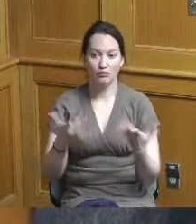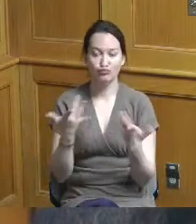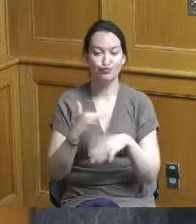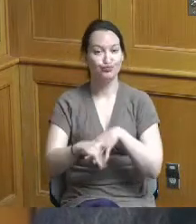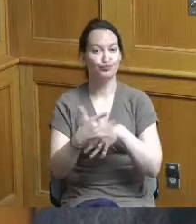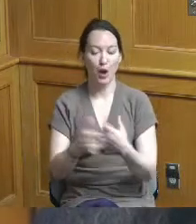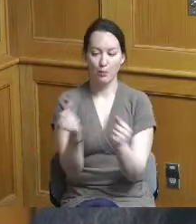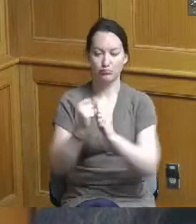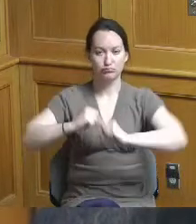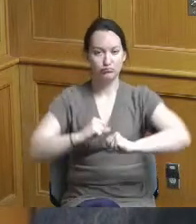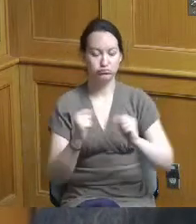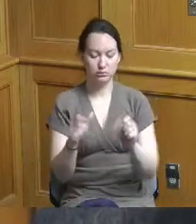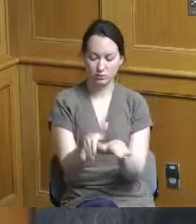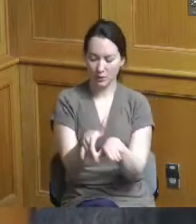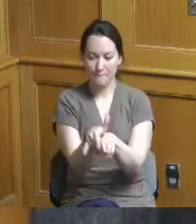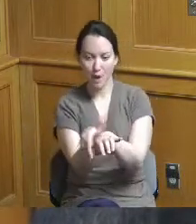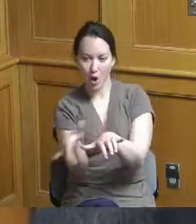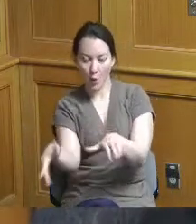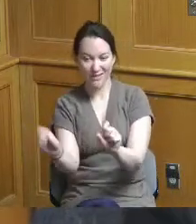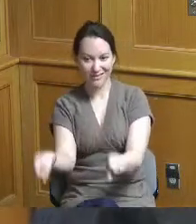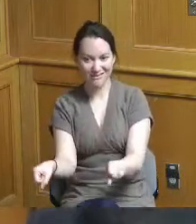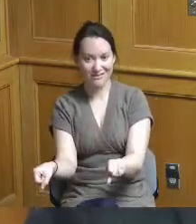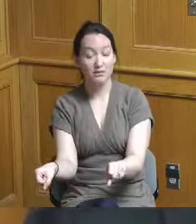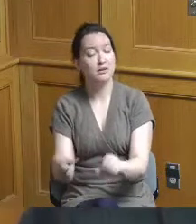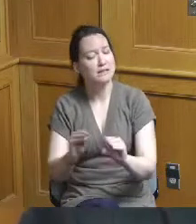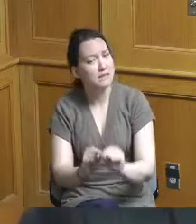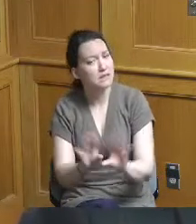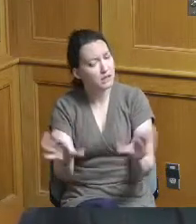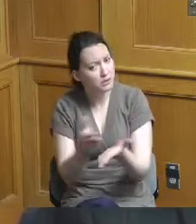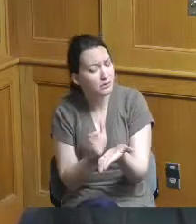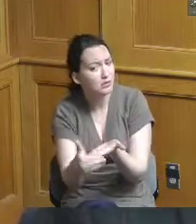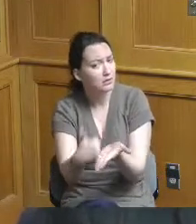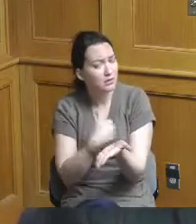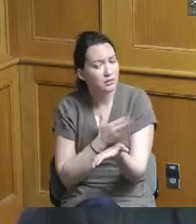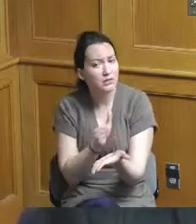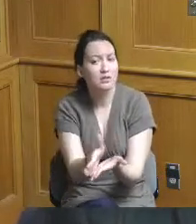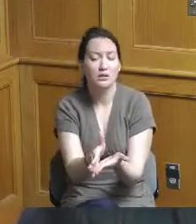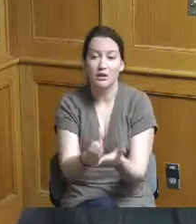for an expansion in the future so I just want to be clear that that study that has been referred